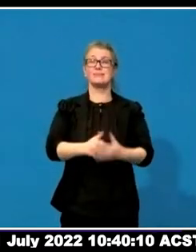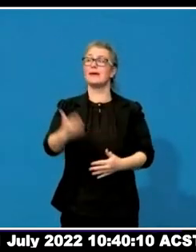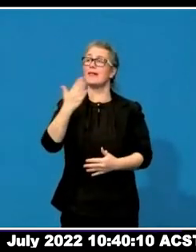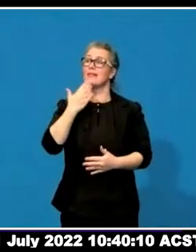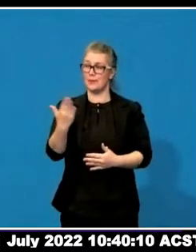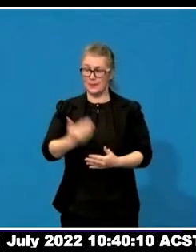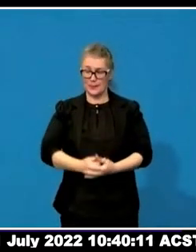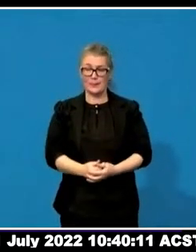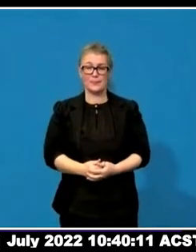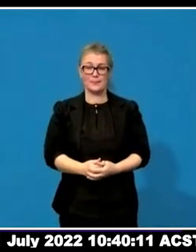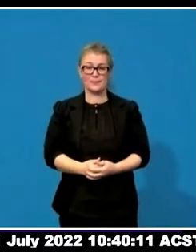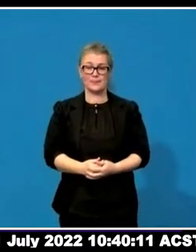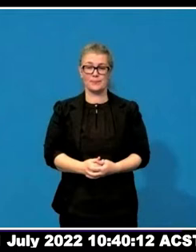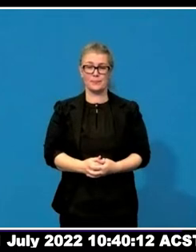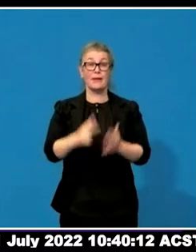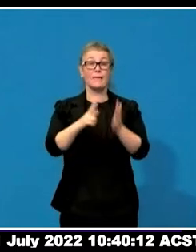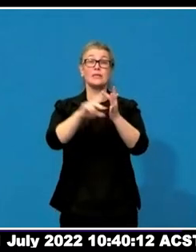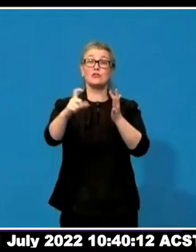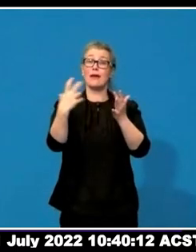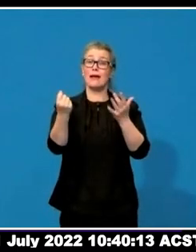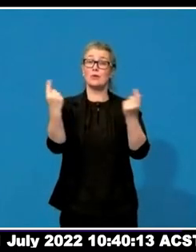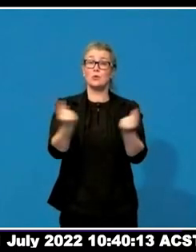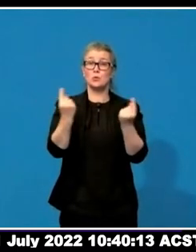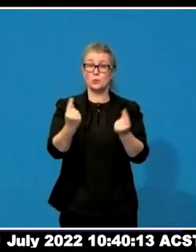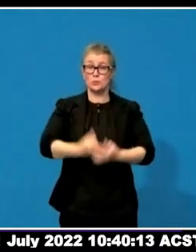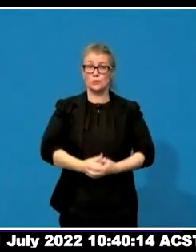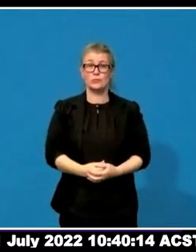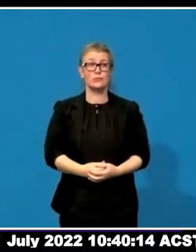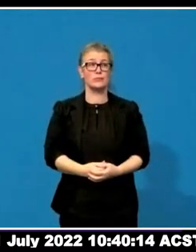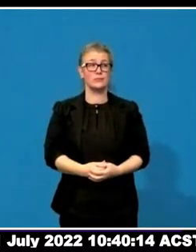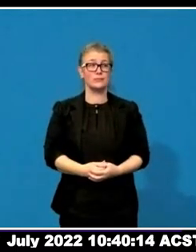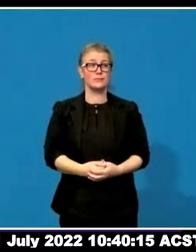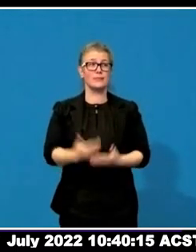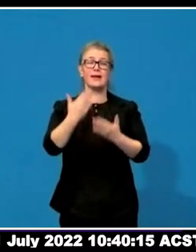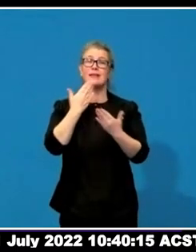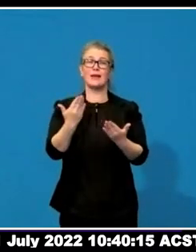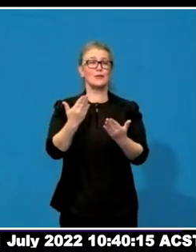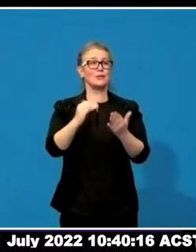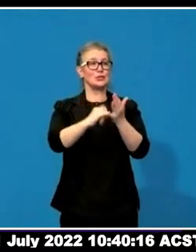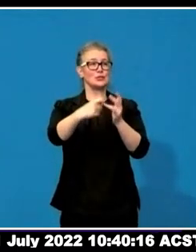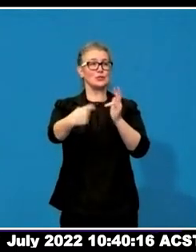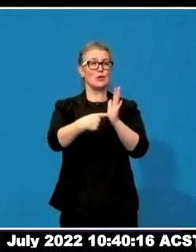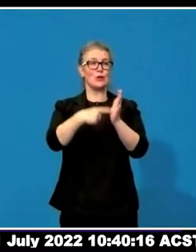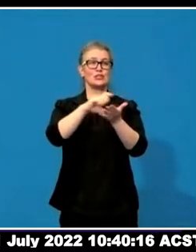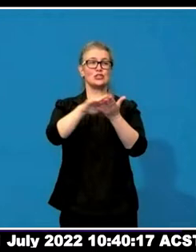An appearance for the State of Victoria. Thank you, Chair. My name is Scott Chesterman. I appear on behalf of the State of Victoria.